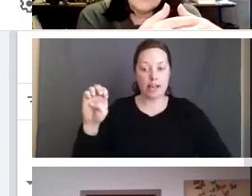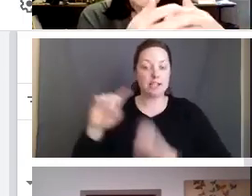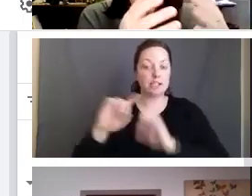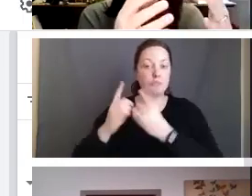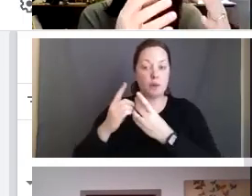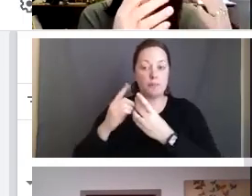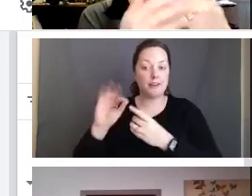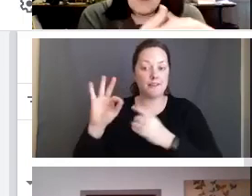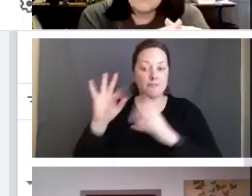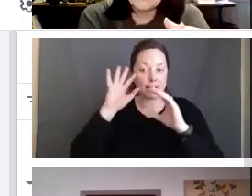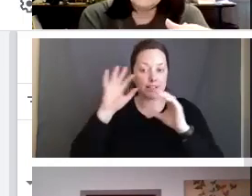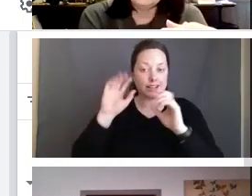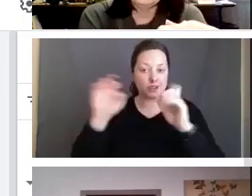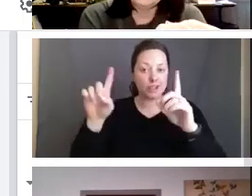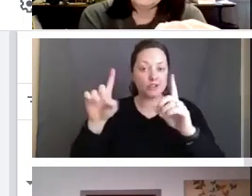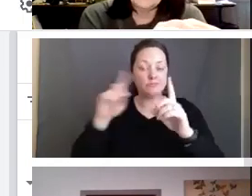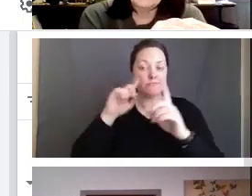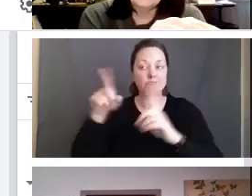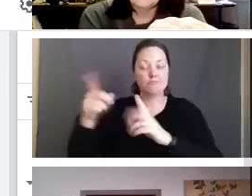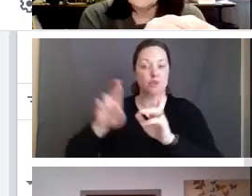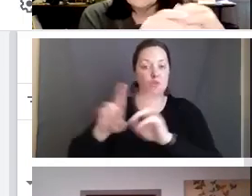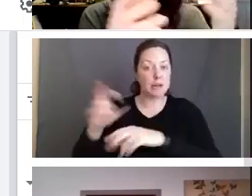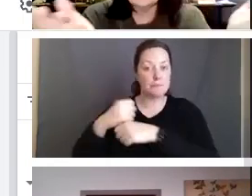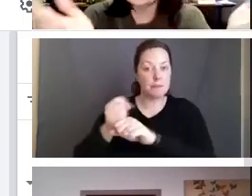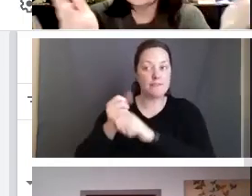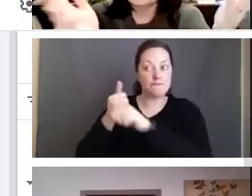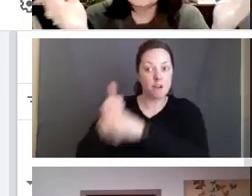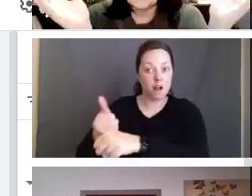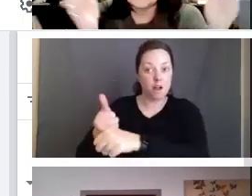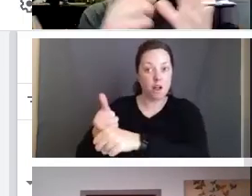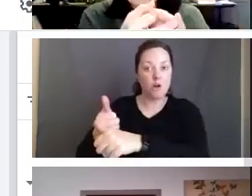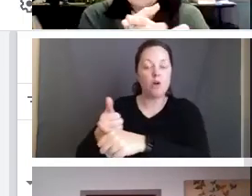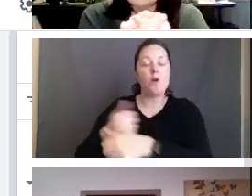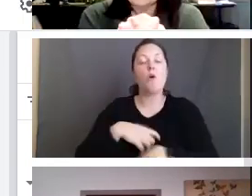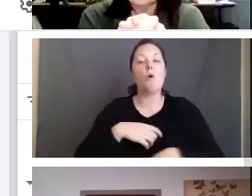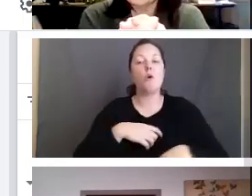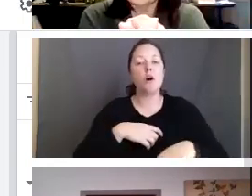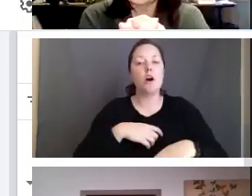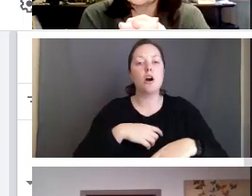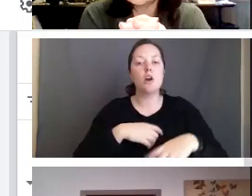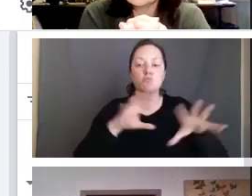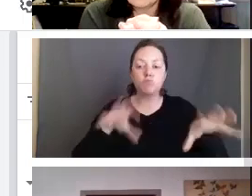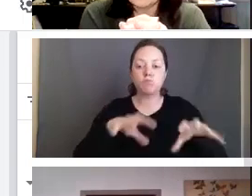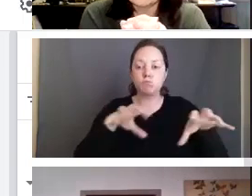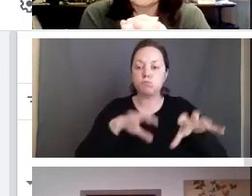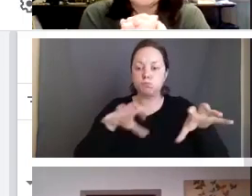And it puts my video in there. Now, if I had chosen this kind of layout, that YouTube video would appear on the left-hand